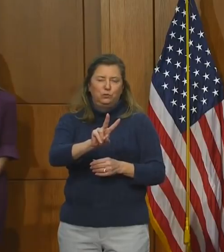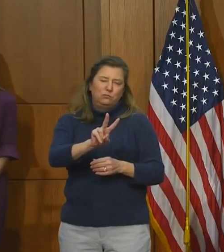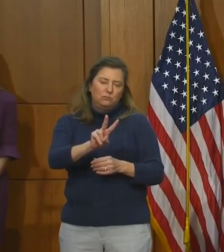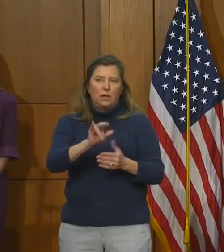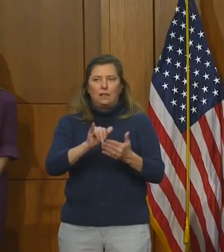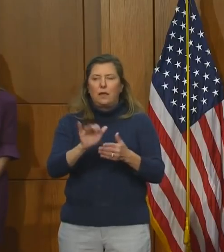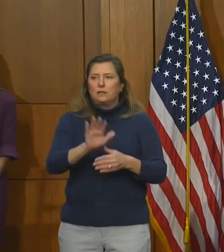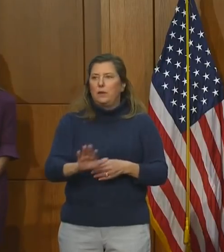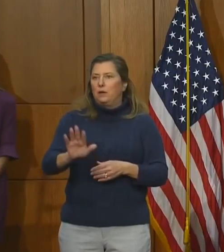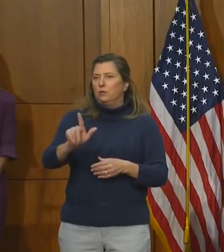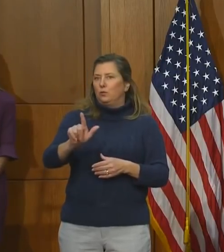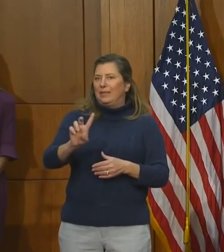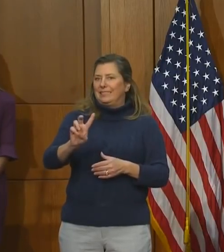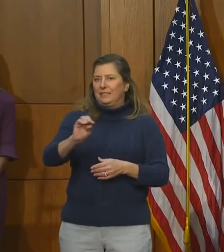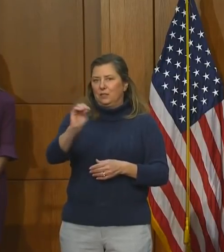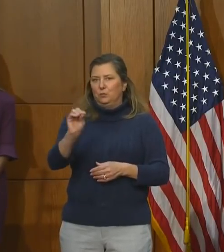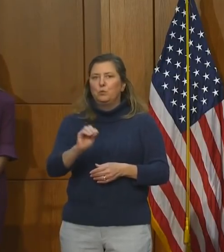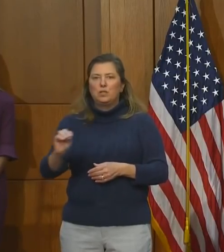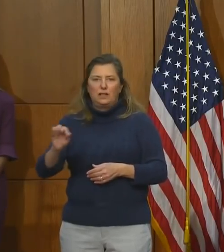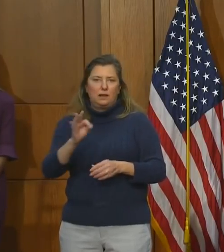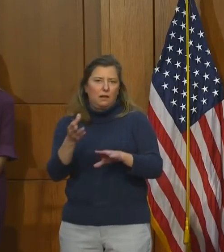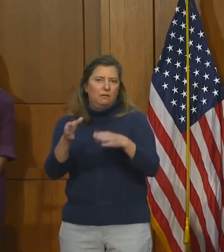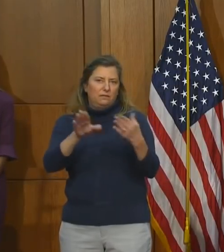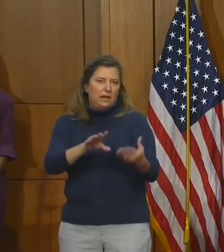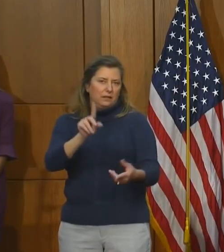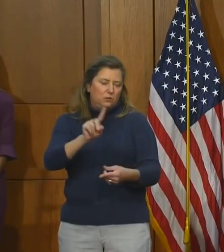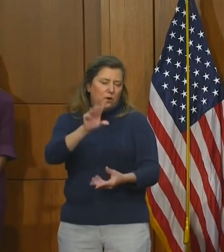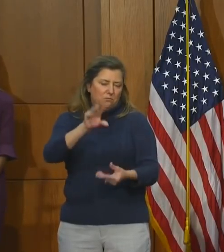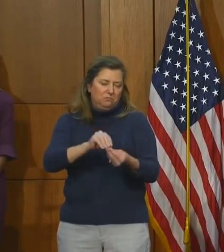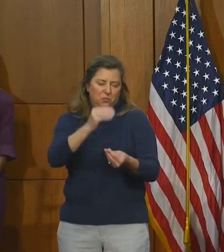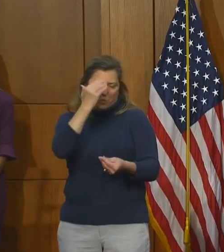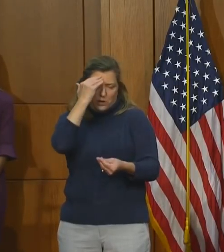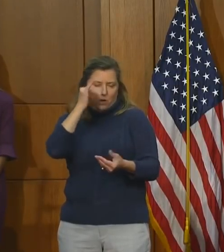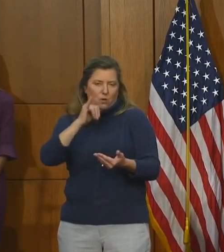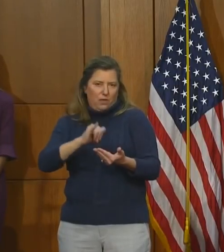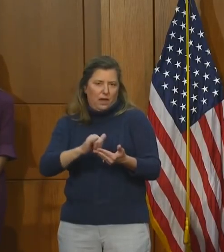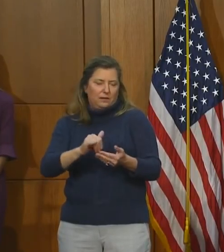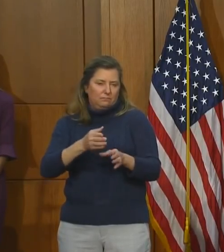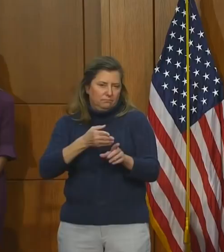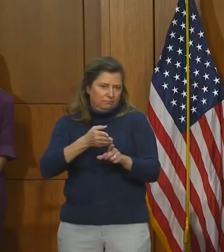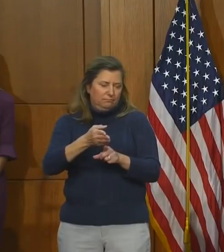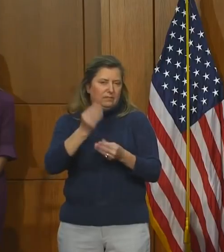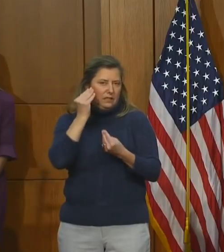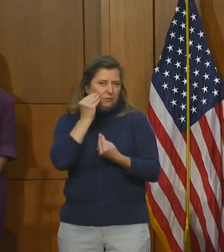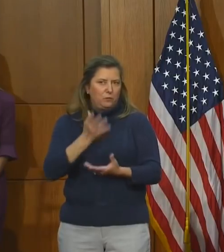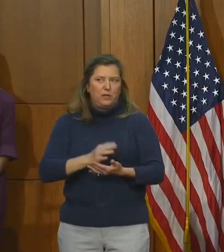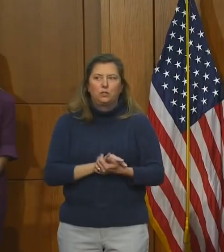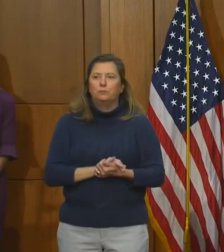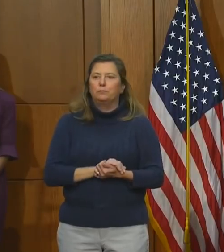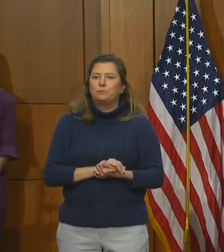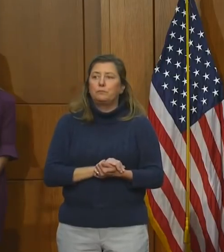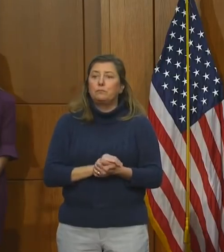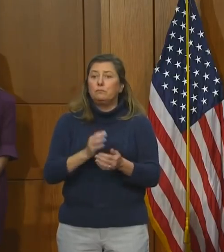THE DEATHS FOR AFRICAN AMERICANS IS THAT ONE HUNDRED AND EIGHTY TWO WHICH IS ABOUT.